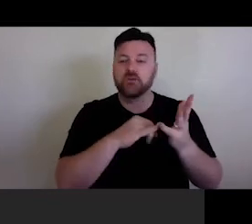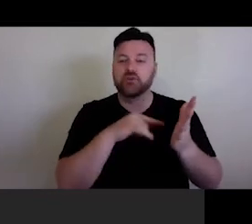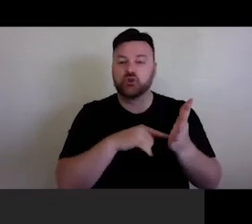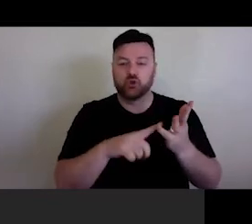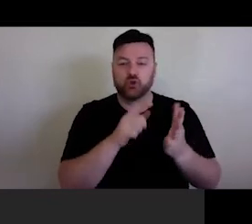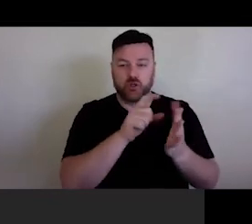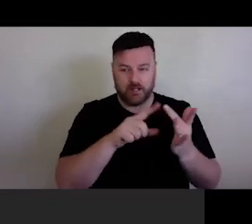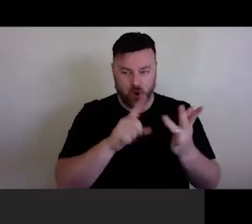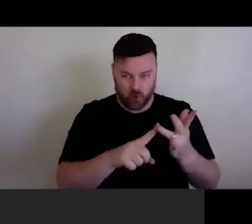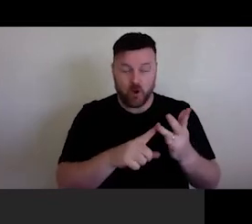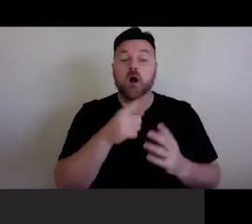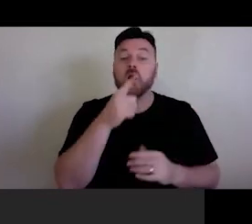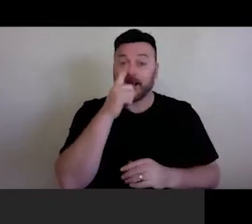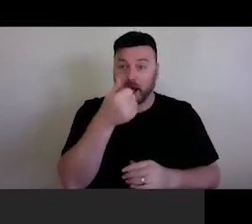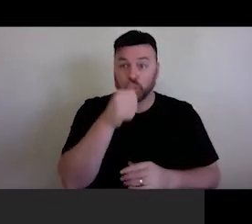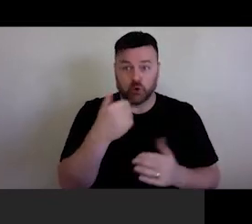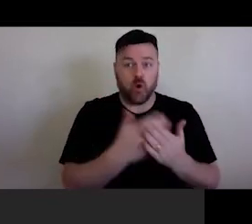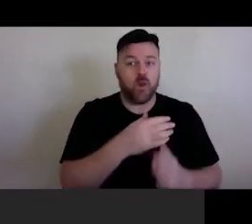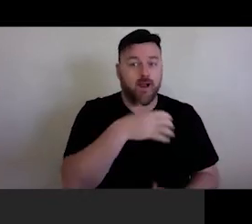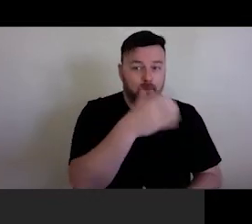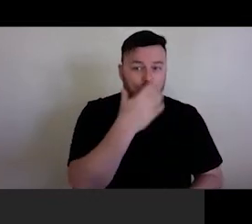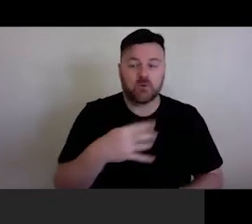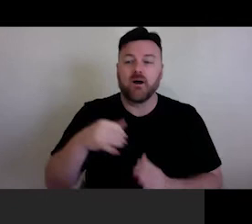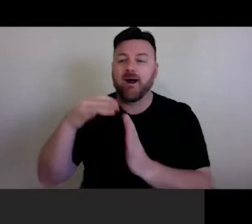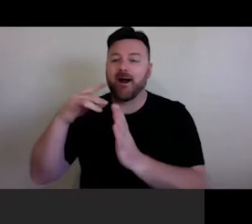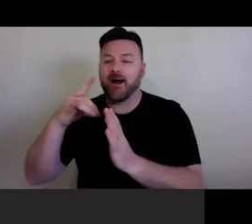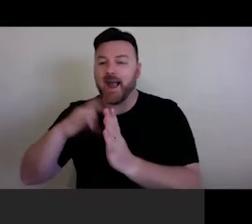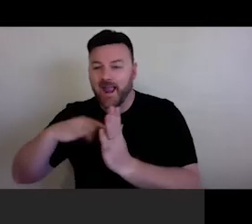I'm not too sure about android. I haven't had a look. But what it